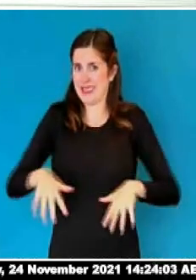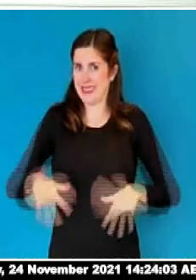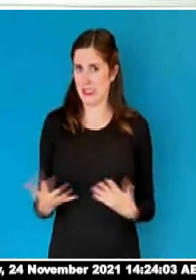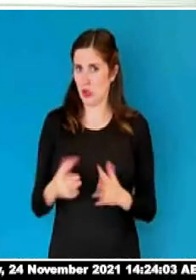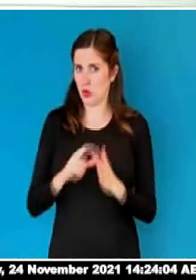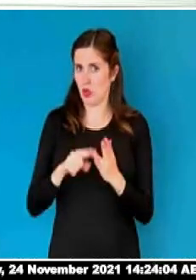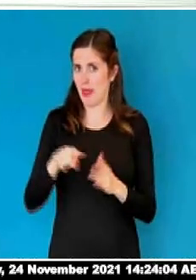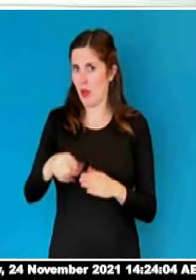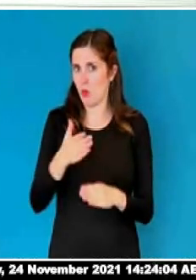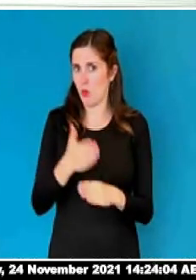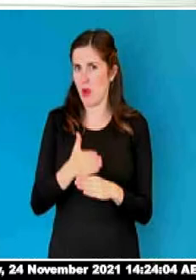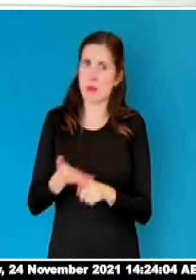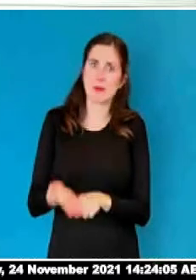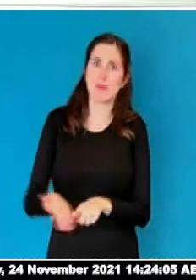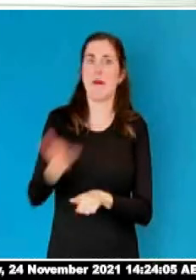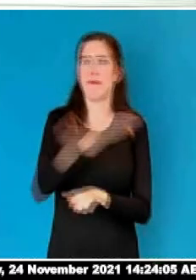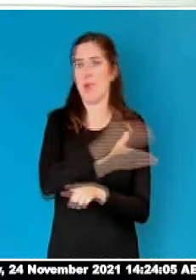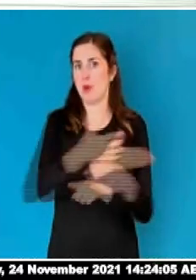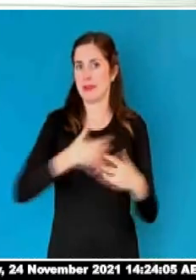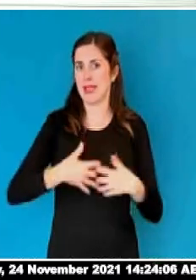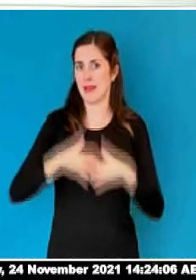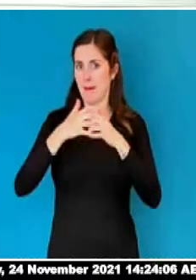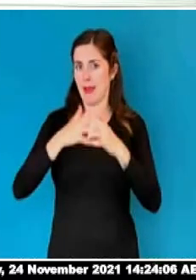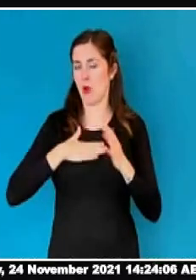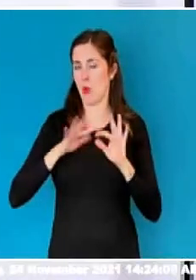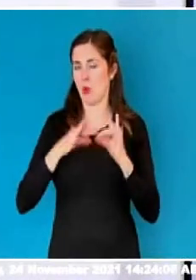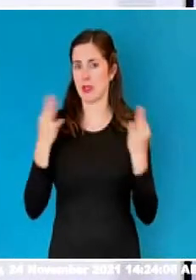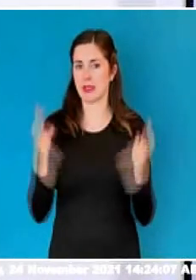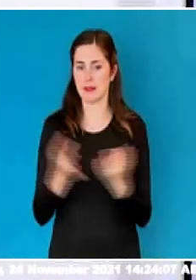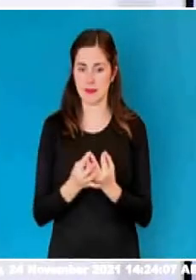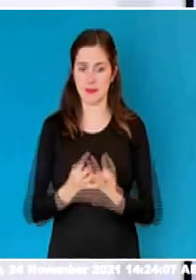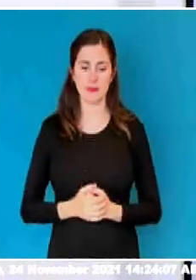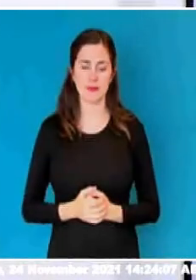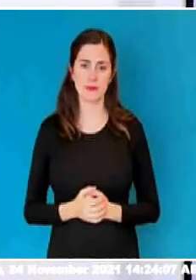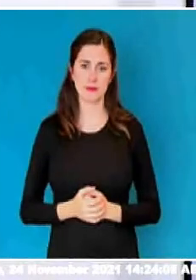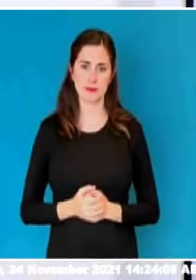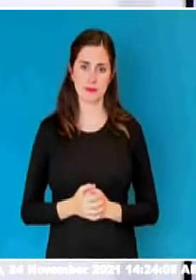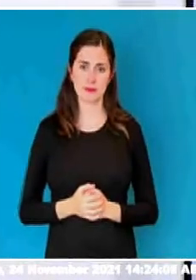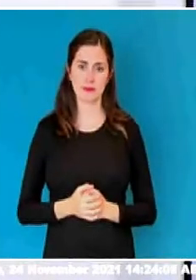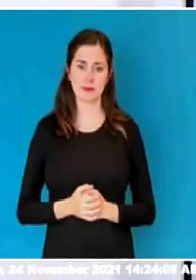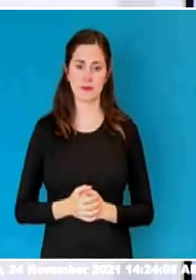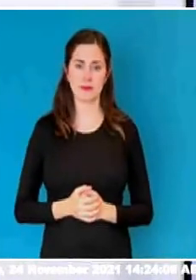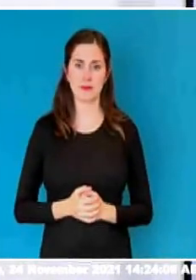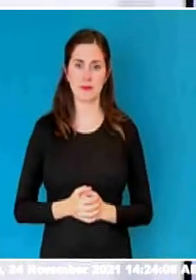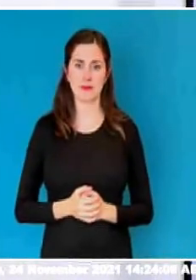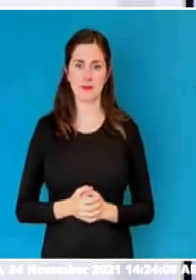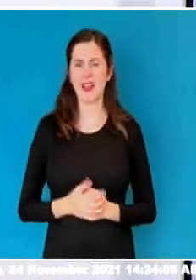I haven't in my questions proposed to ask you about a previous agency